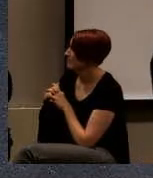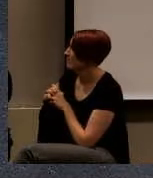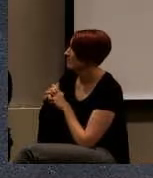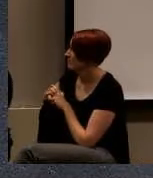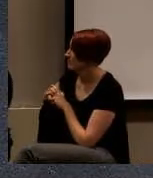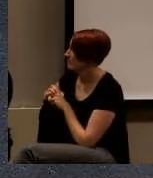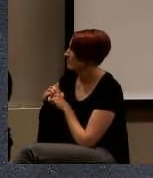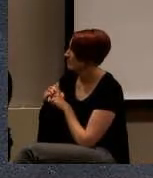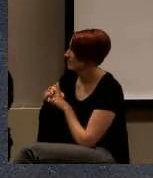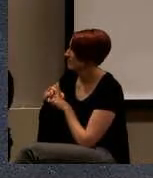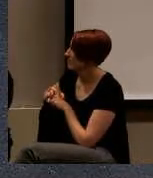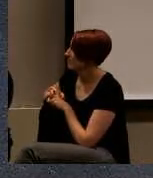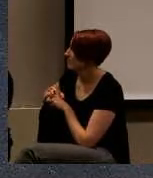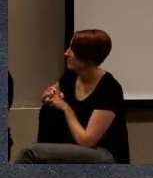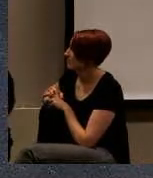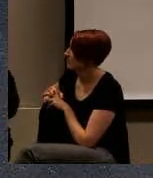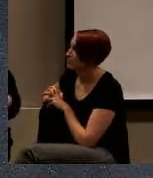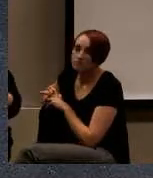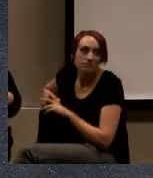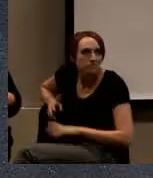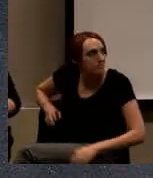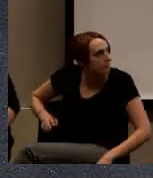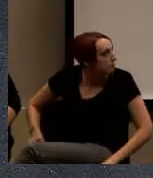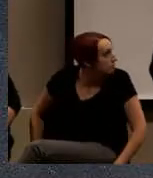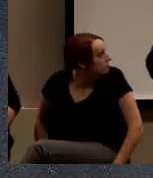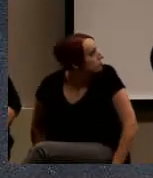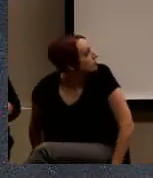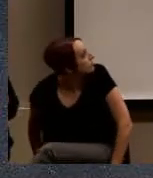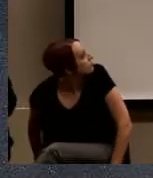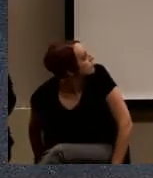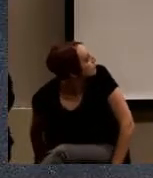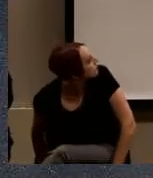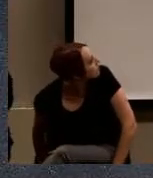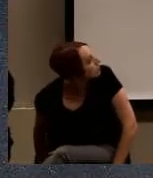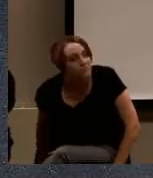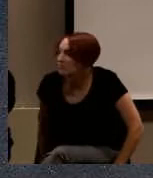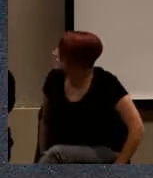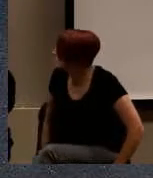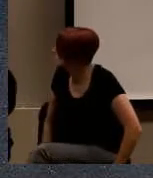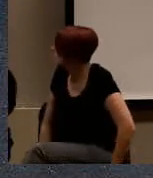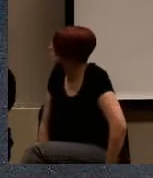It's called Roadswise RX. It's not a super unique tool, at least anymore.